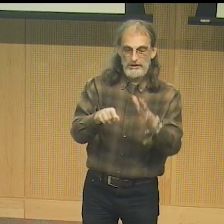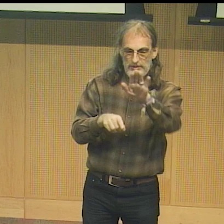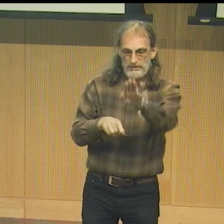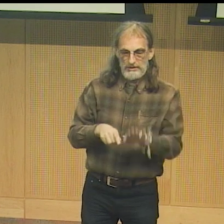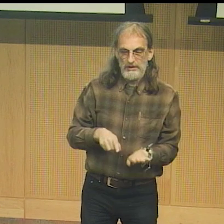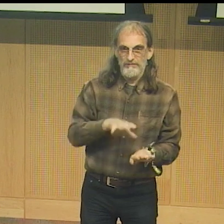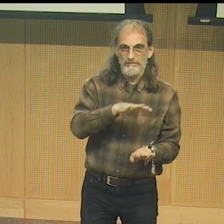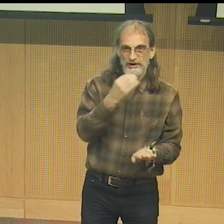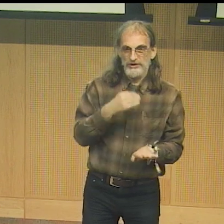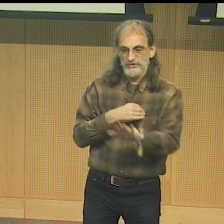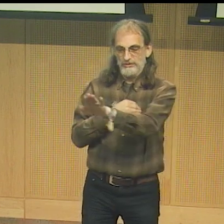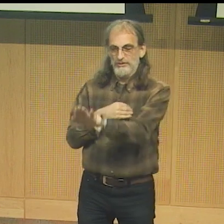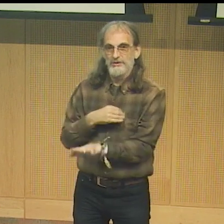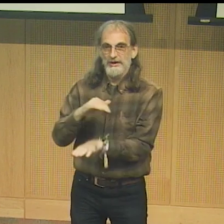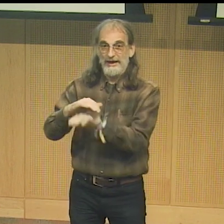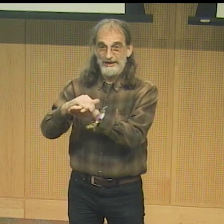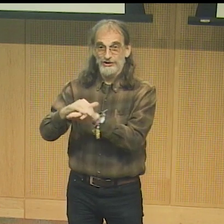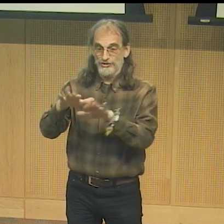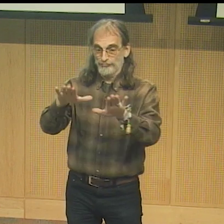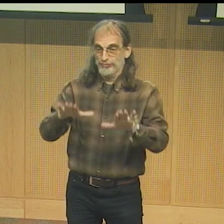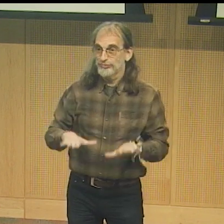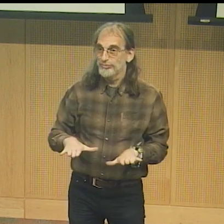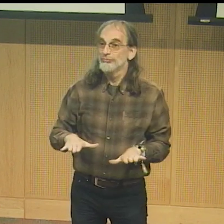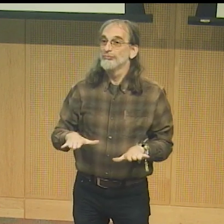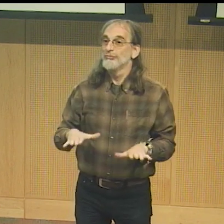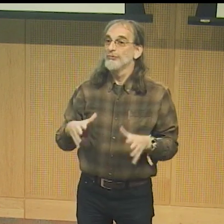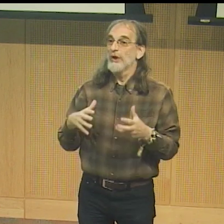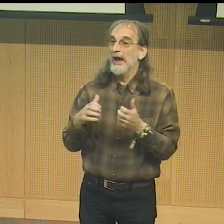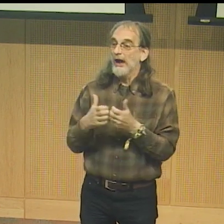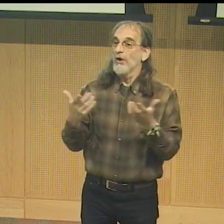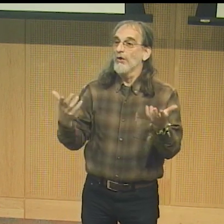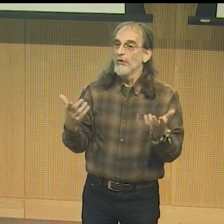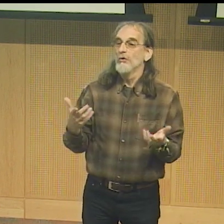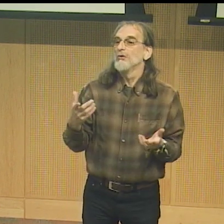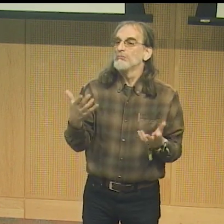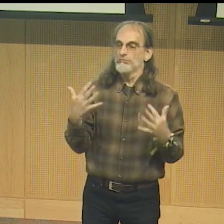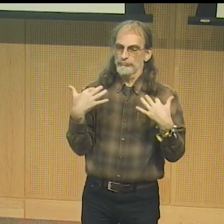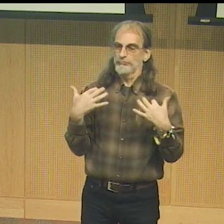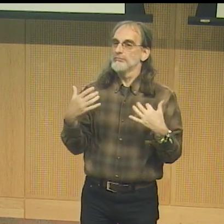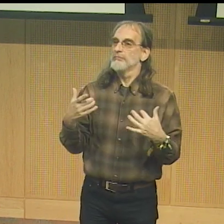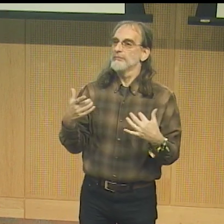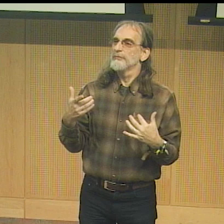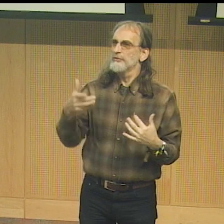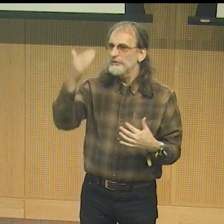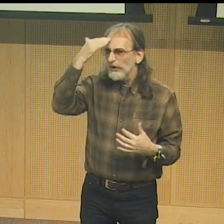It was written in a two-column system, one column being French and the other column being English.